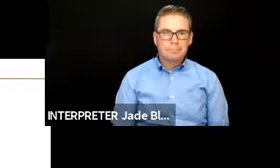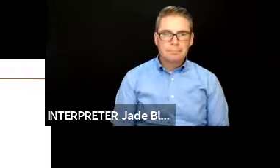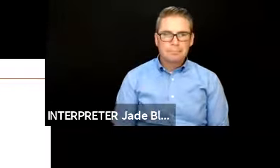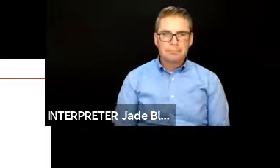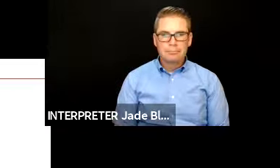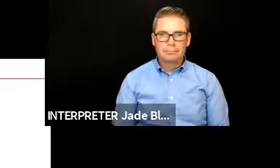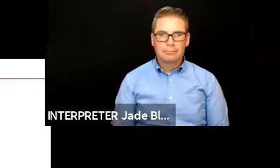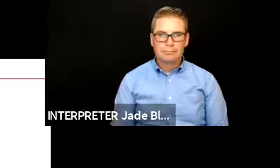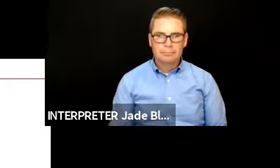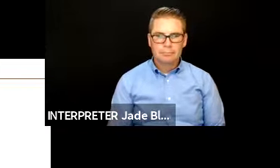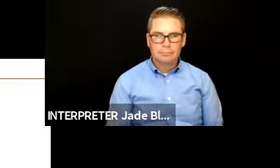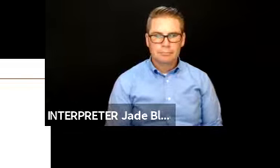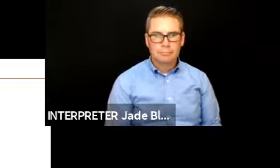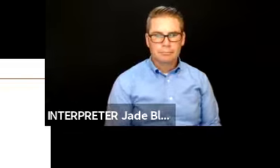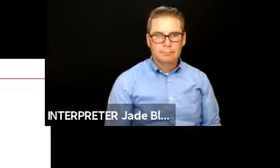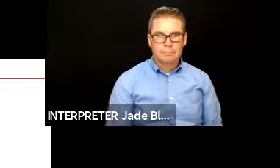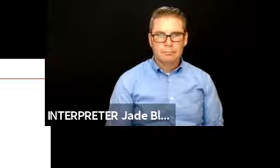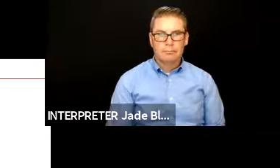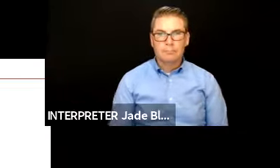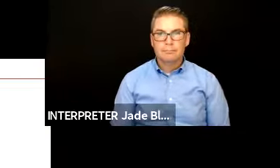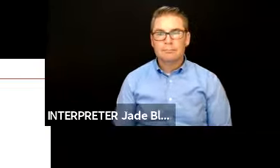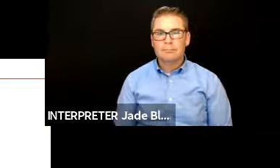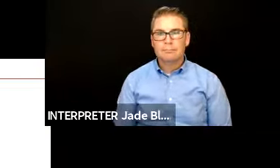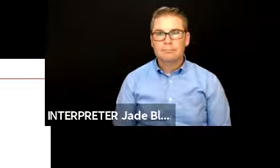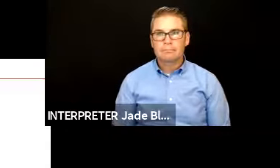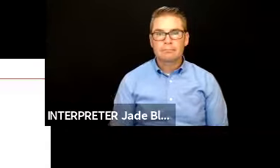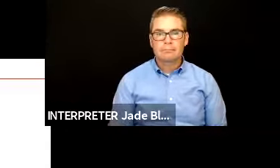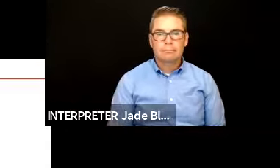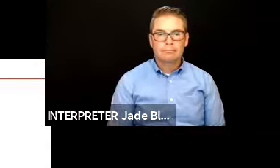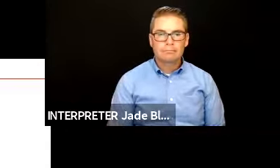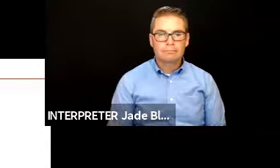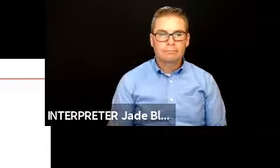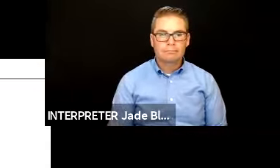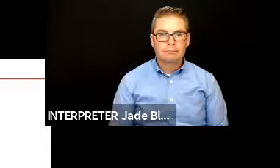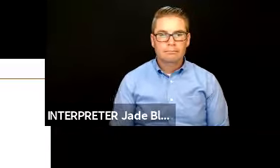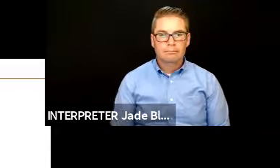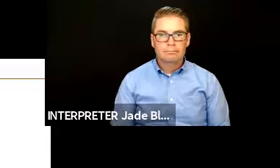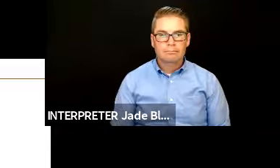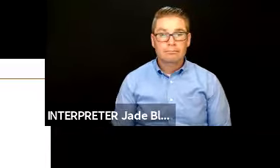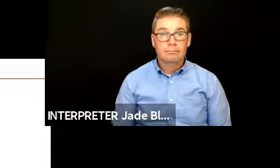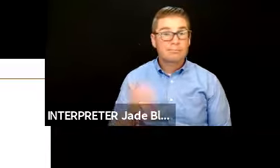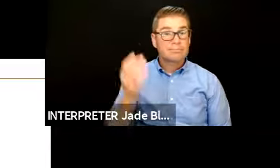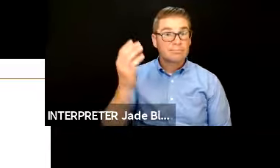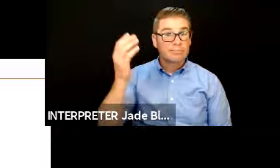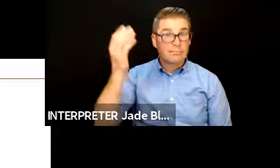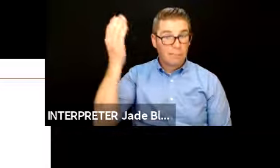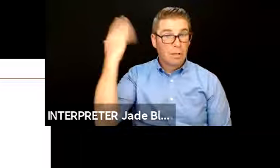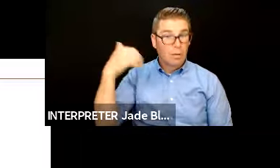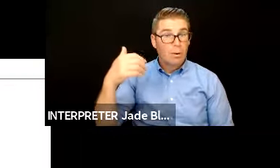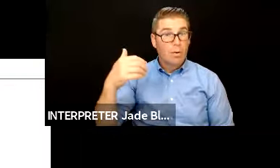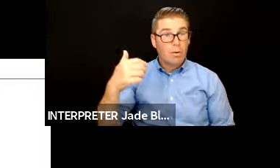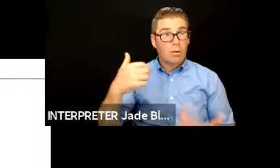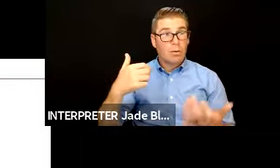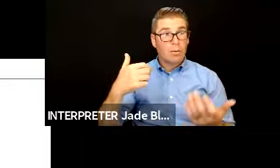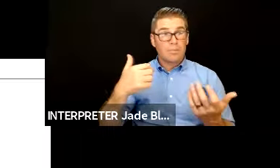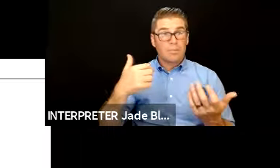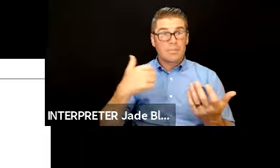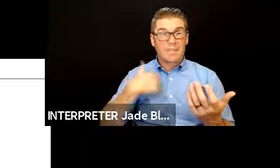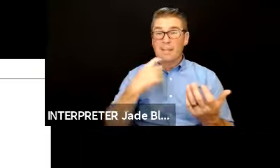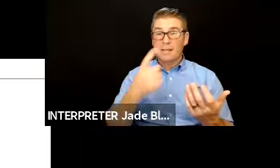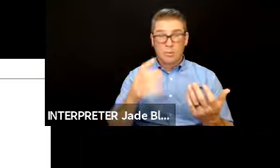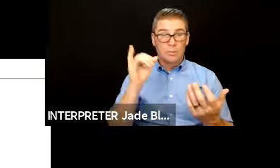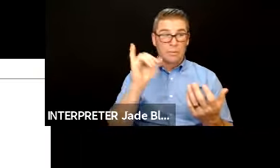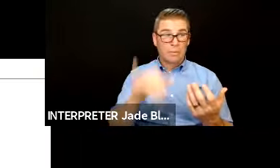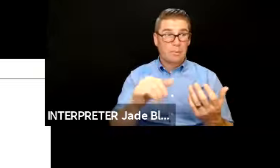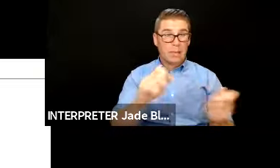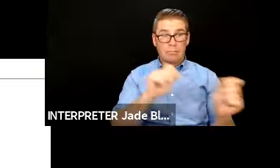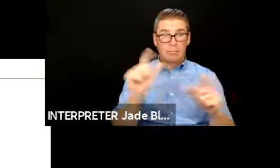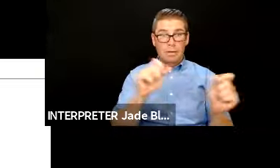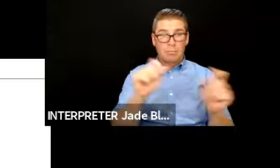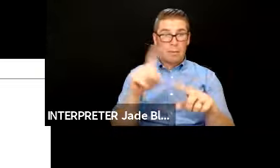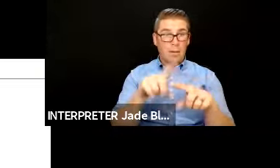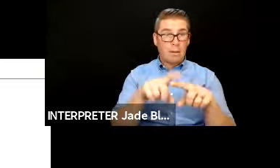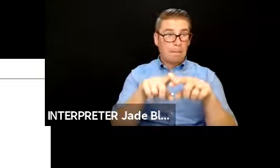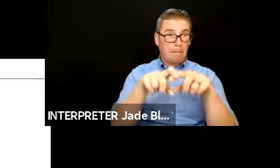And so you know just maybe putting in some intentional points on your slide will help you it make it flow a little bit better.